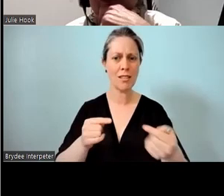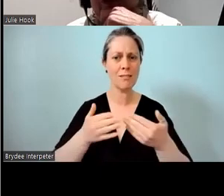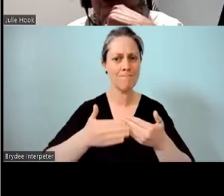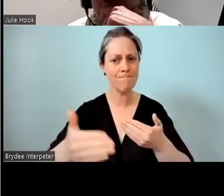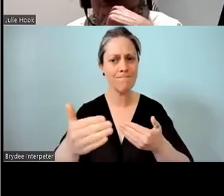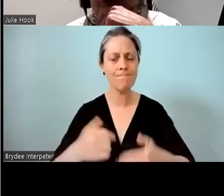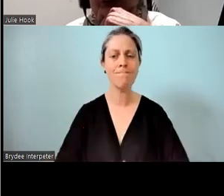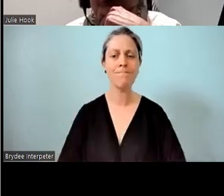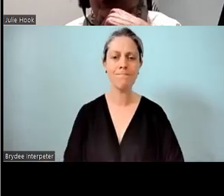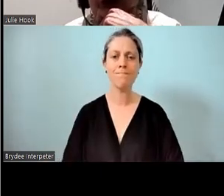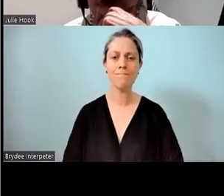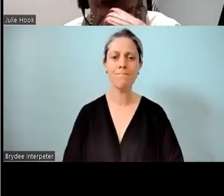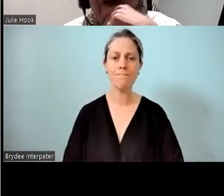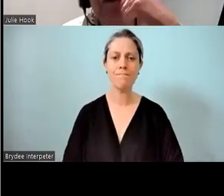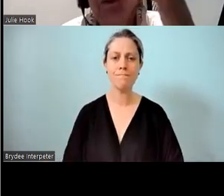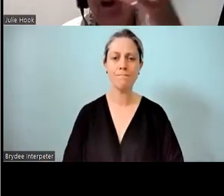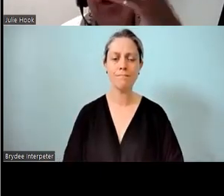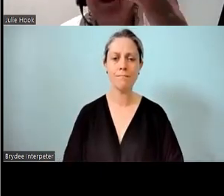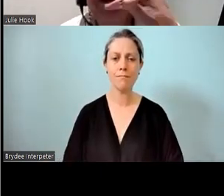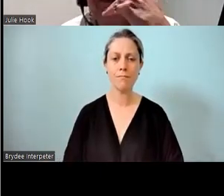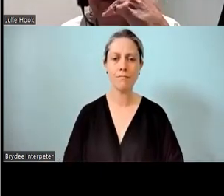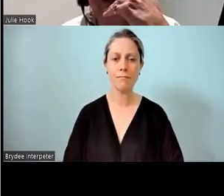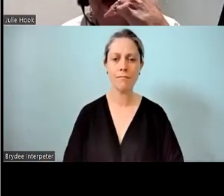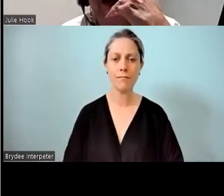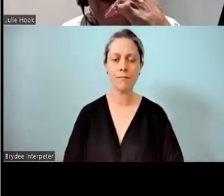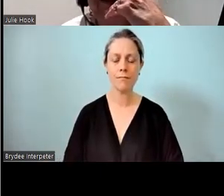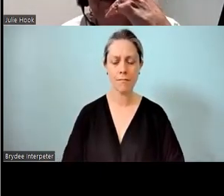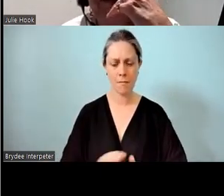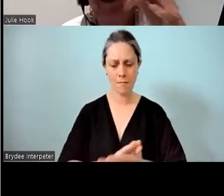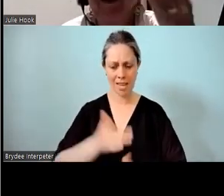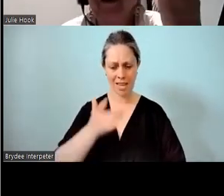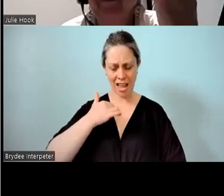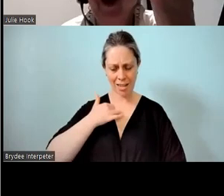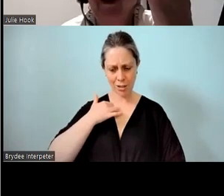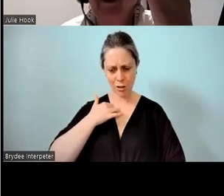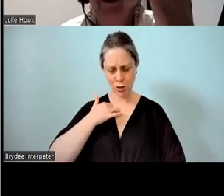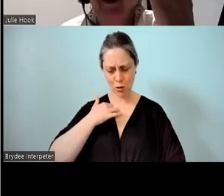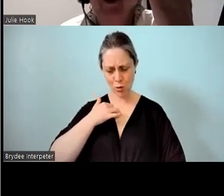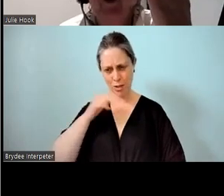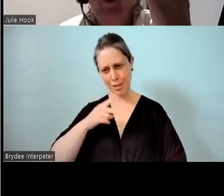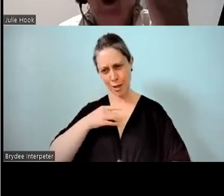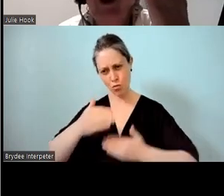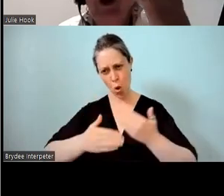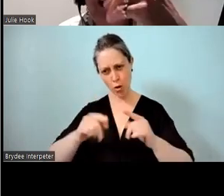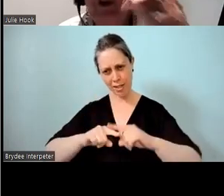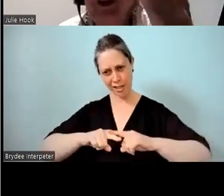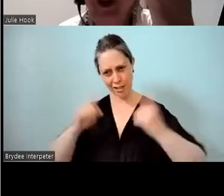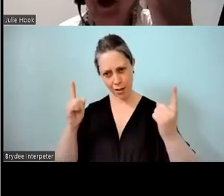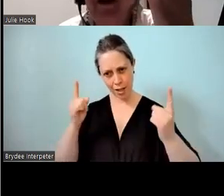for teachers to think about progress in a different way. And to think about identifying what learning looks like